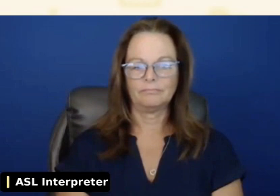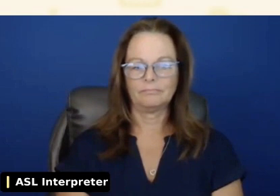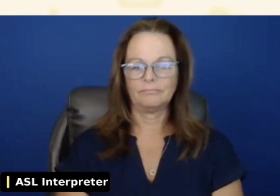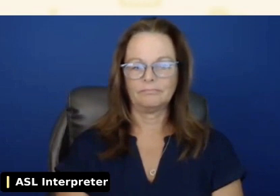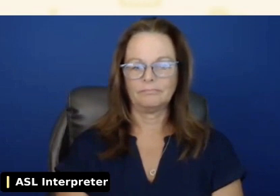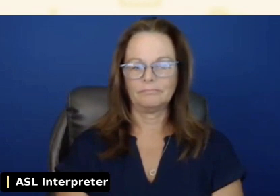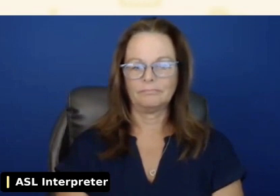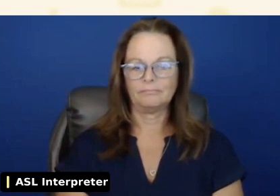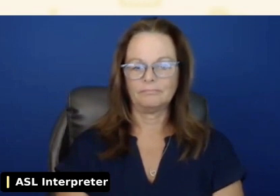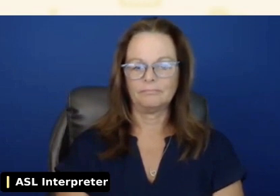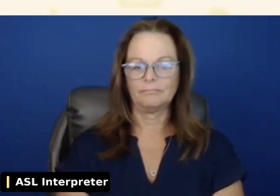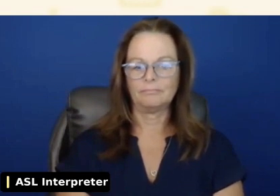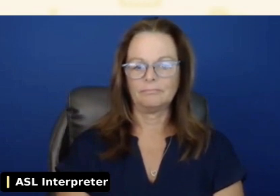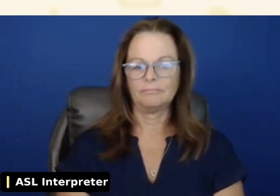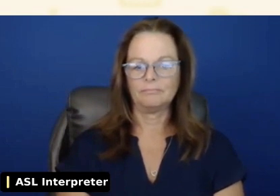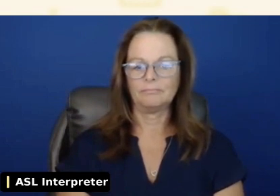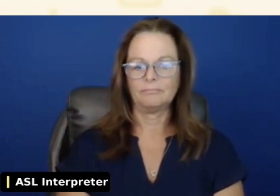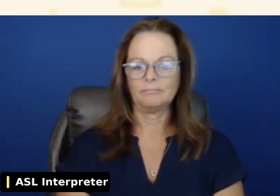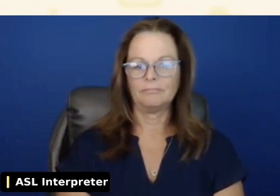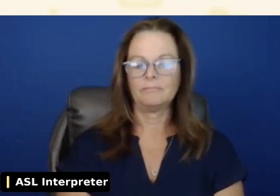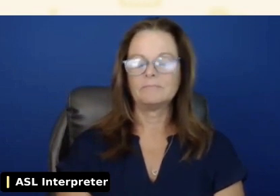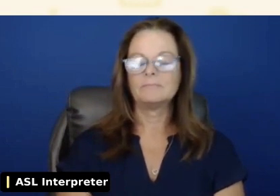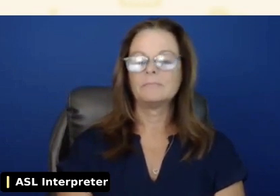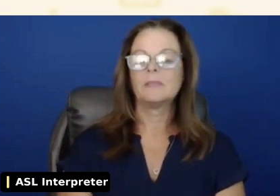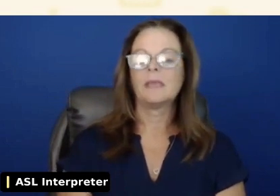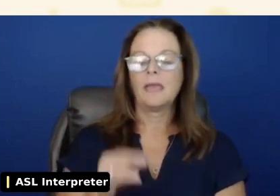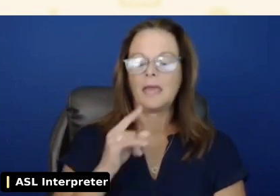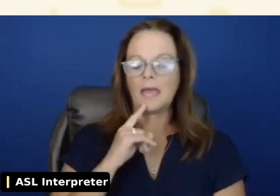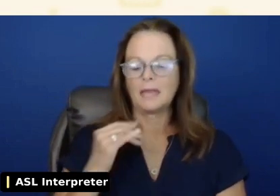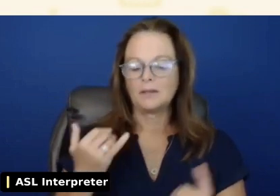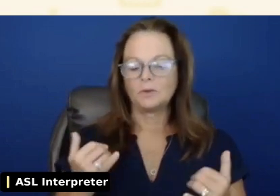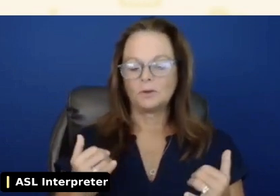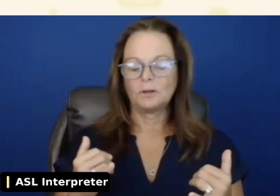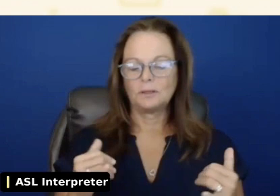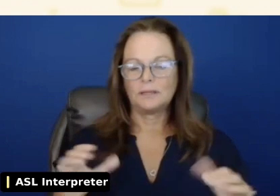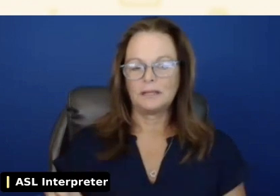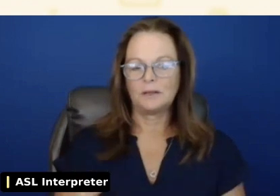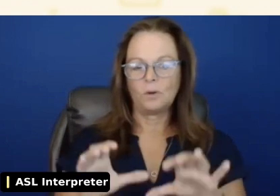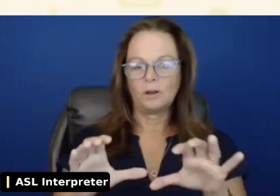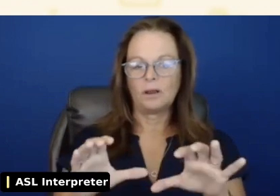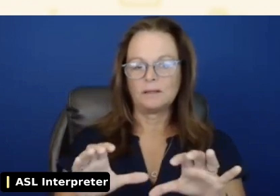while I'm currently organizing WordCamp Germany,